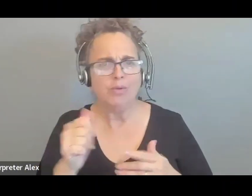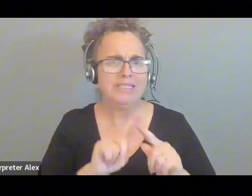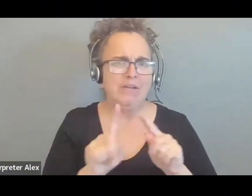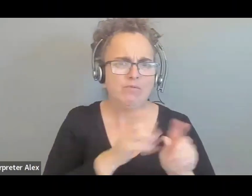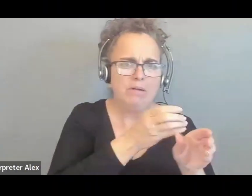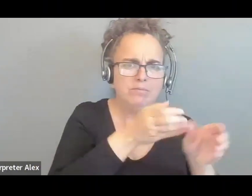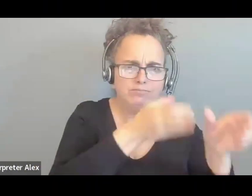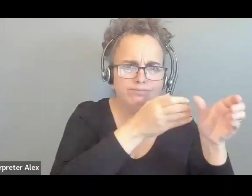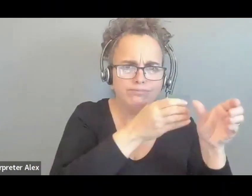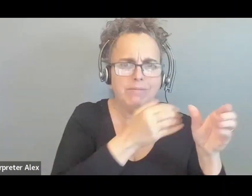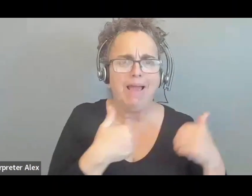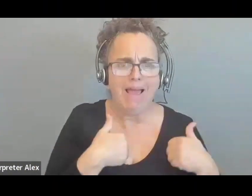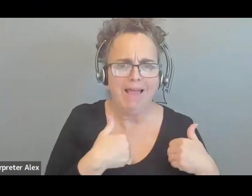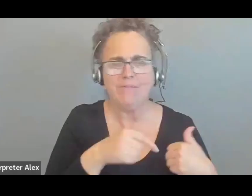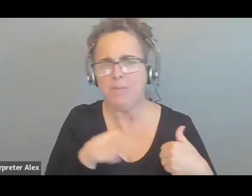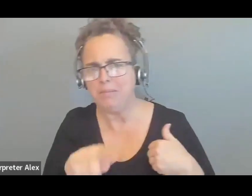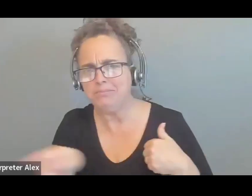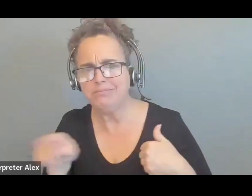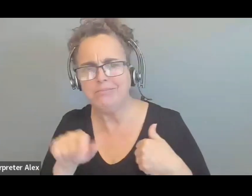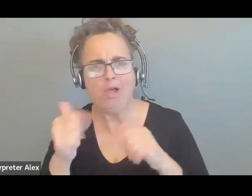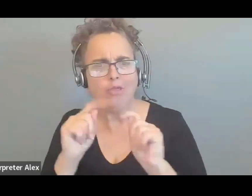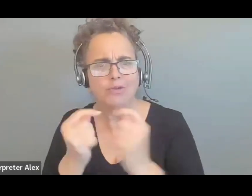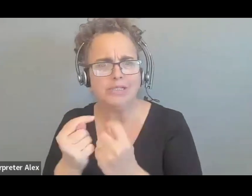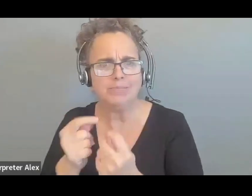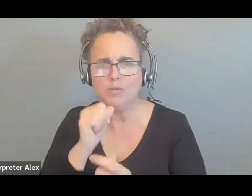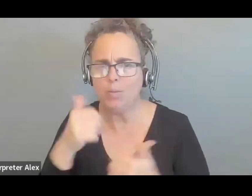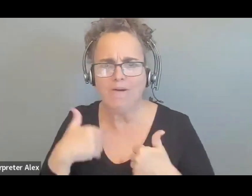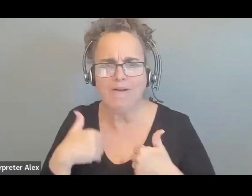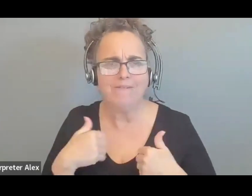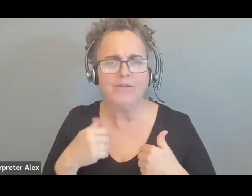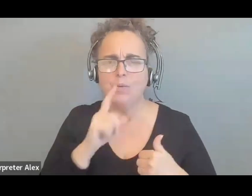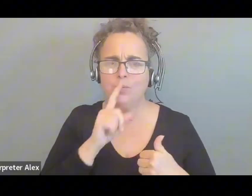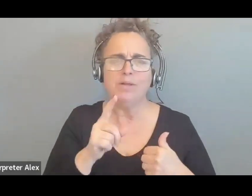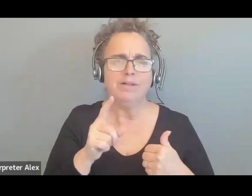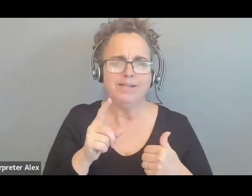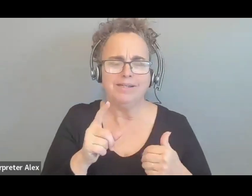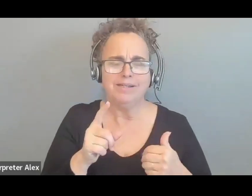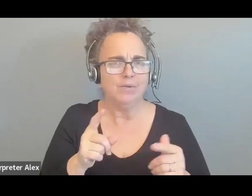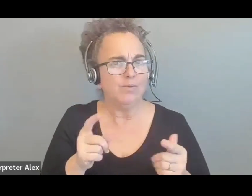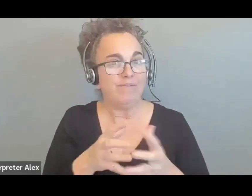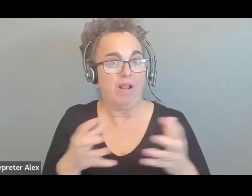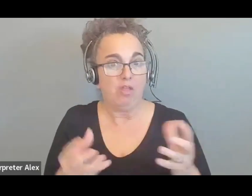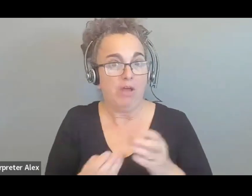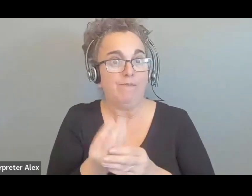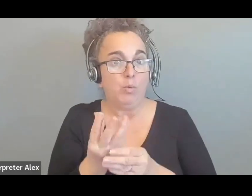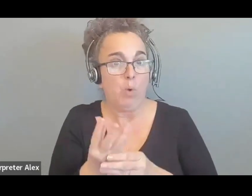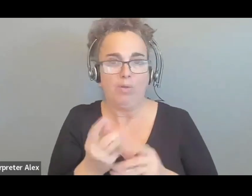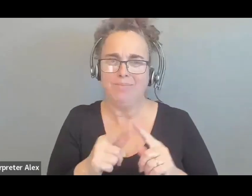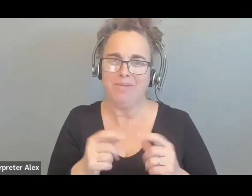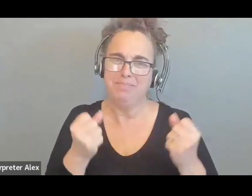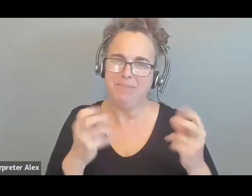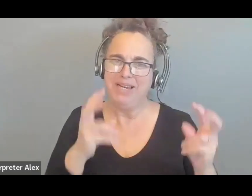But I, I think we have had a lot of growth, a lot of the same issues still persist, which is